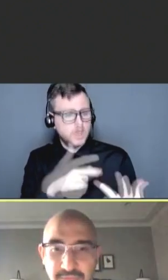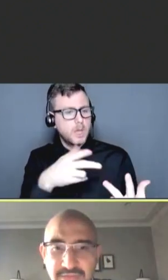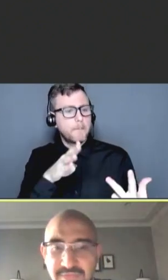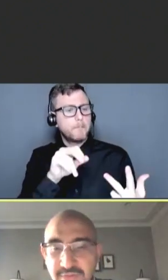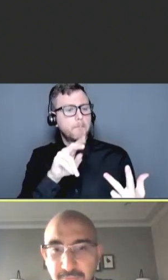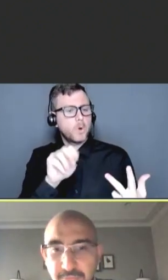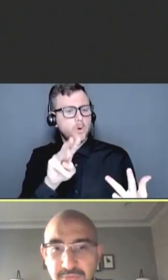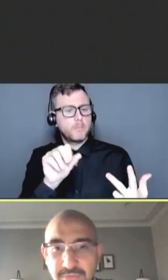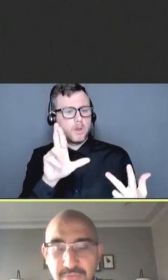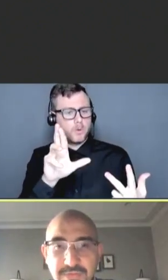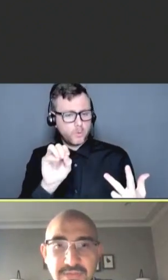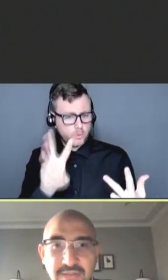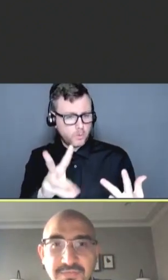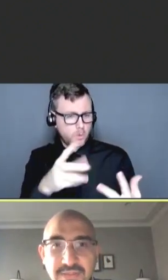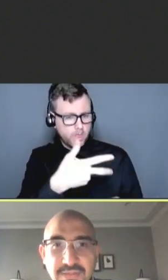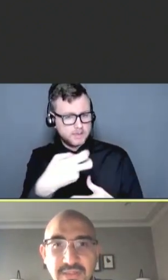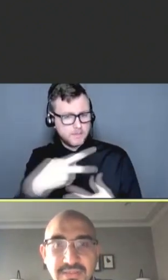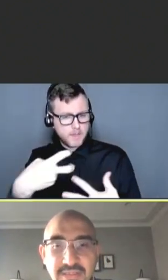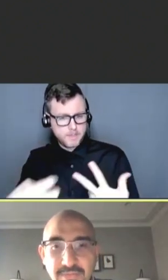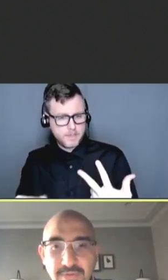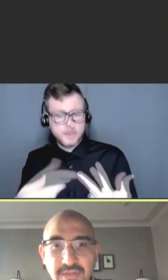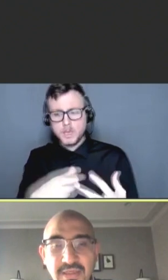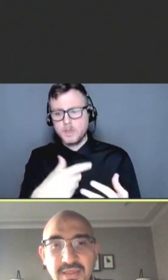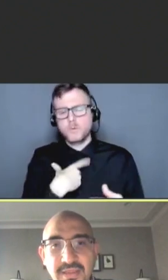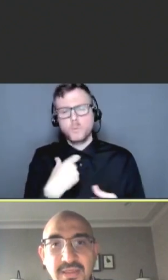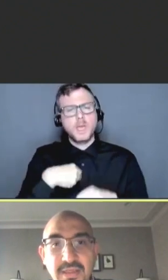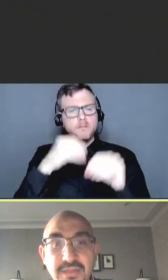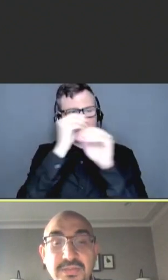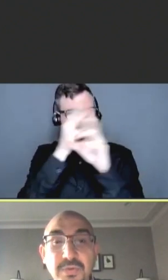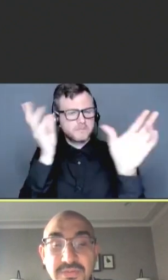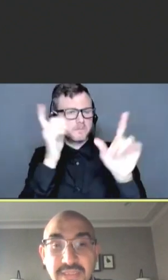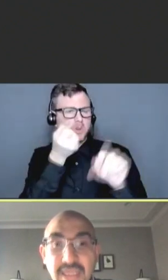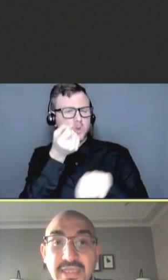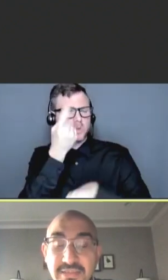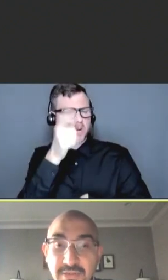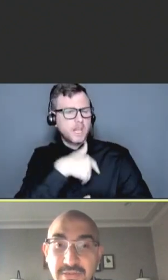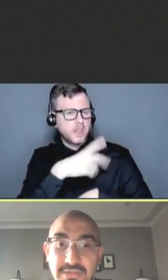blood is very important, because it gives us an idea about the responding antibodies,